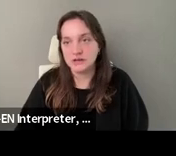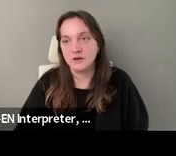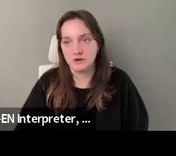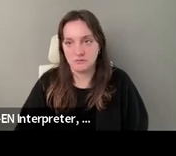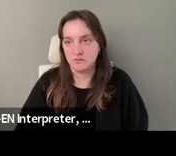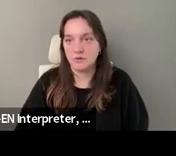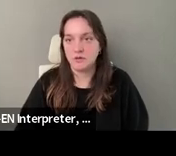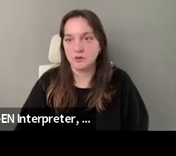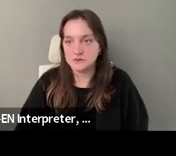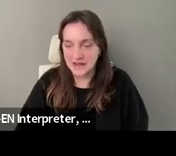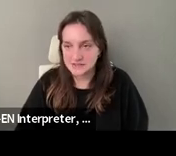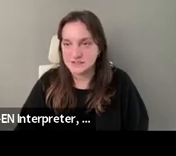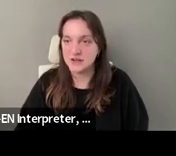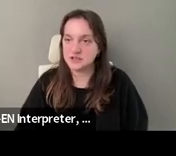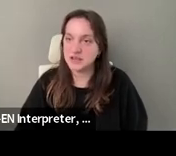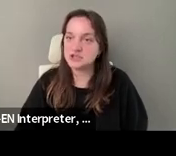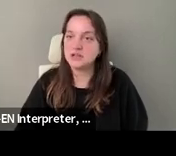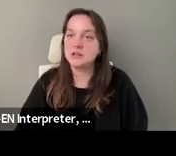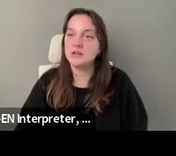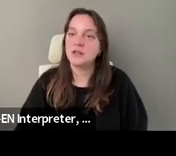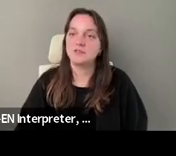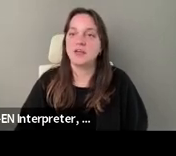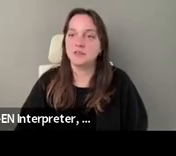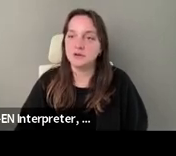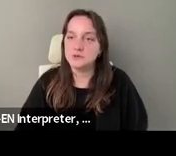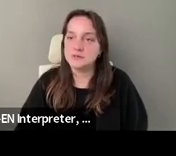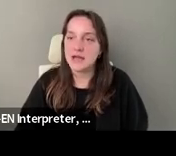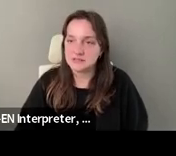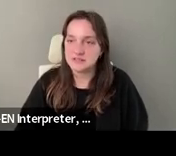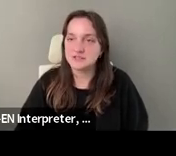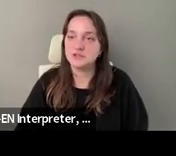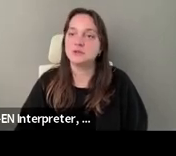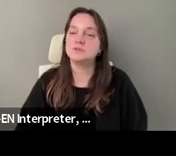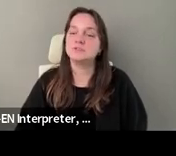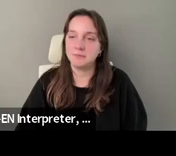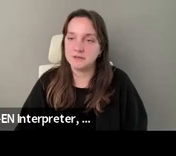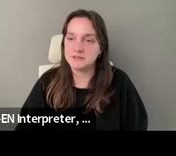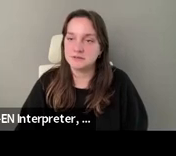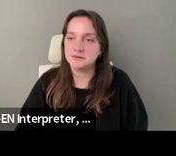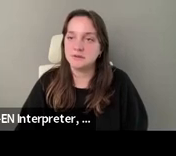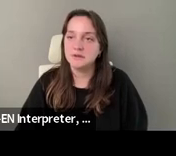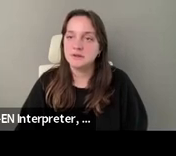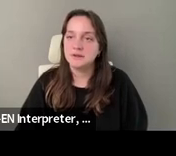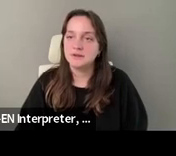access to education. They lose access to developmental stages that they're supposed to hit.